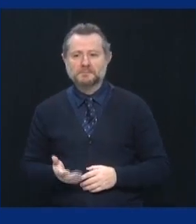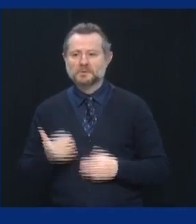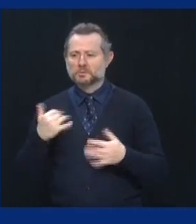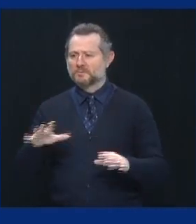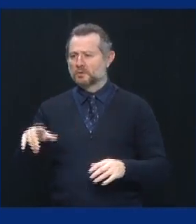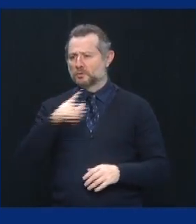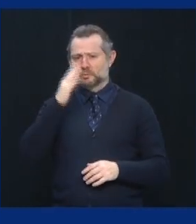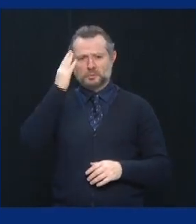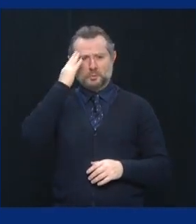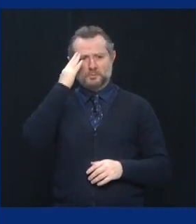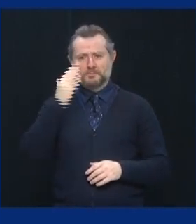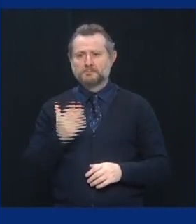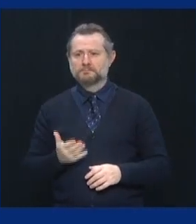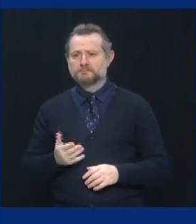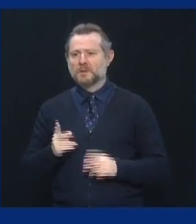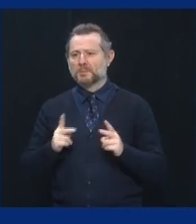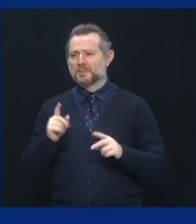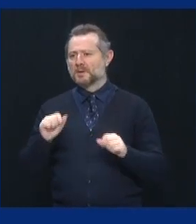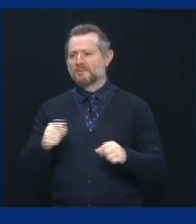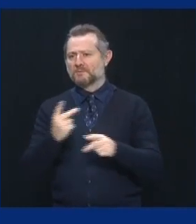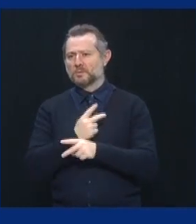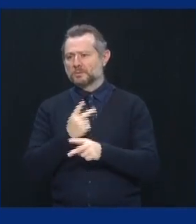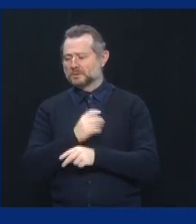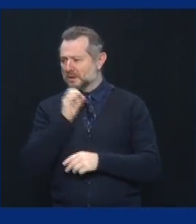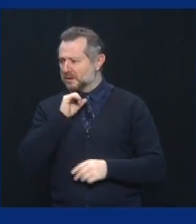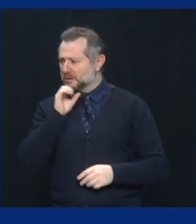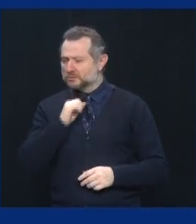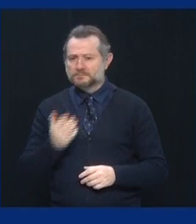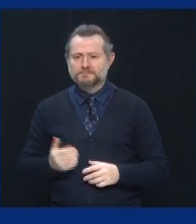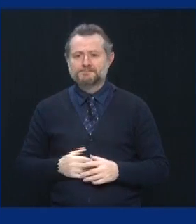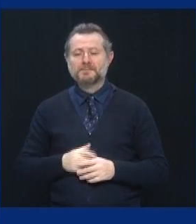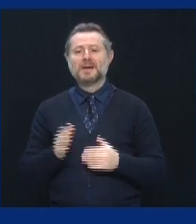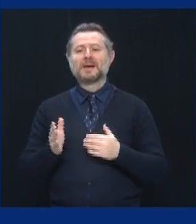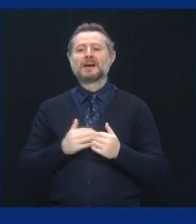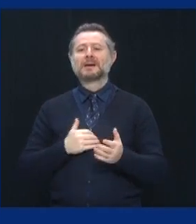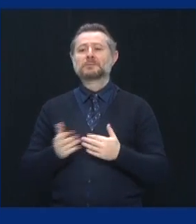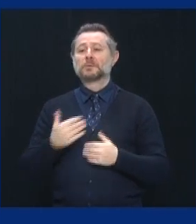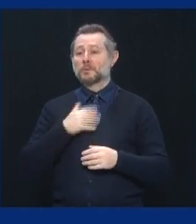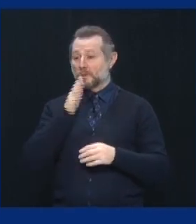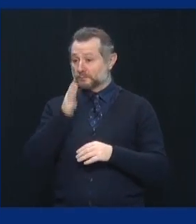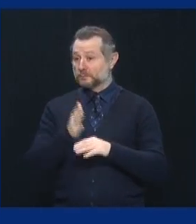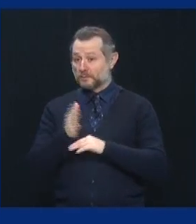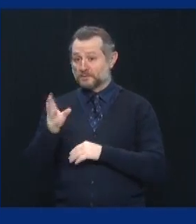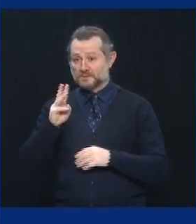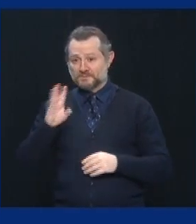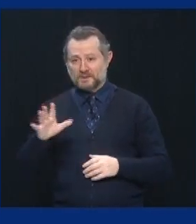I SAID, MOM, I'M 63. HOW CAN YOU NOT BE 65 PLUS? WHAT AM I GIVING AWAY?